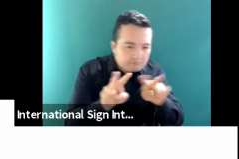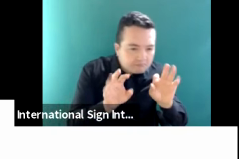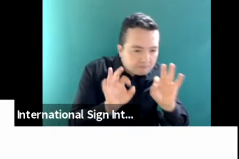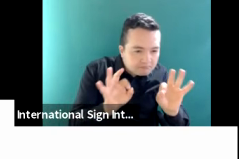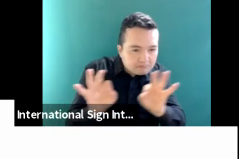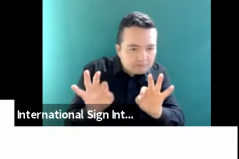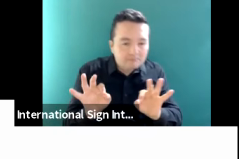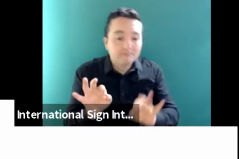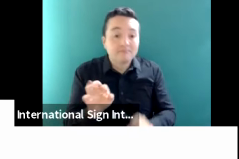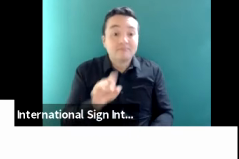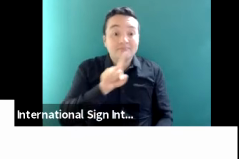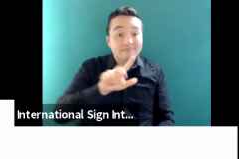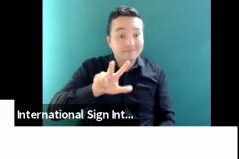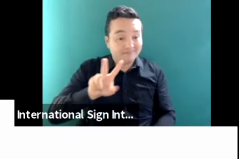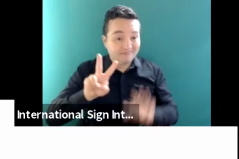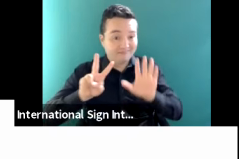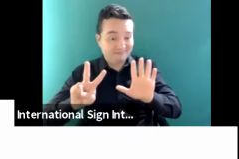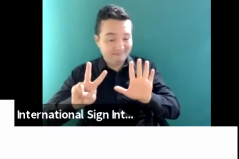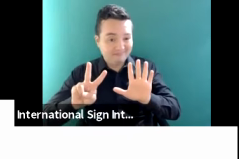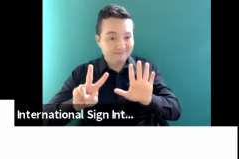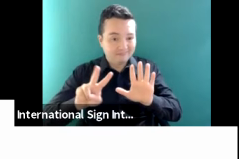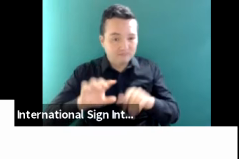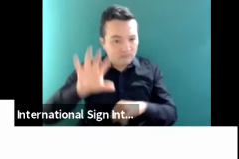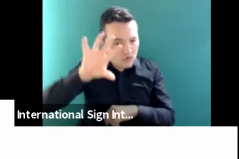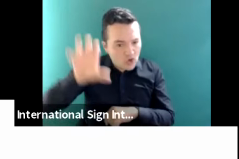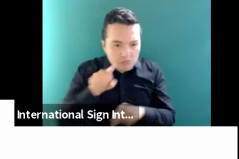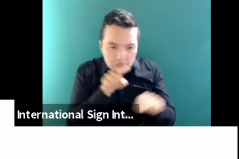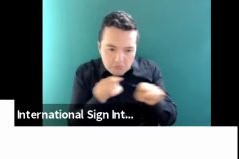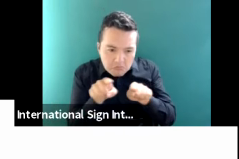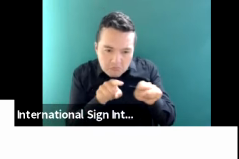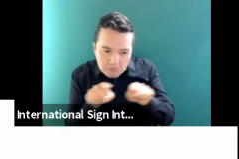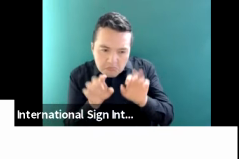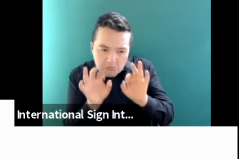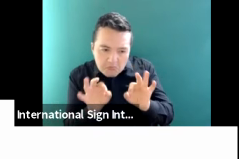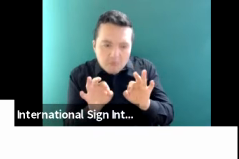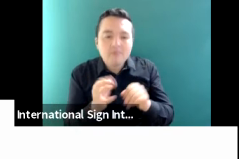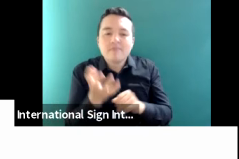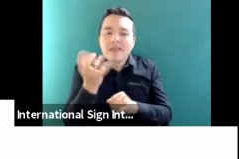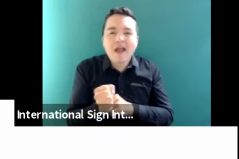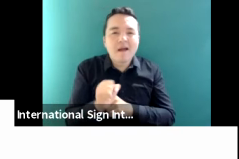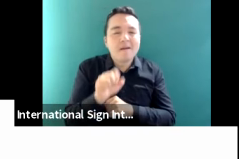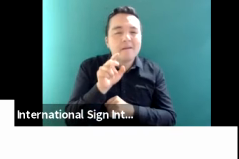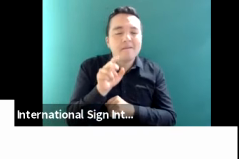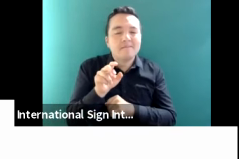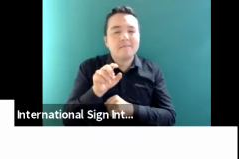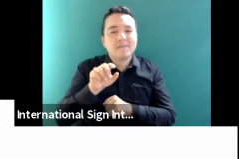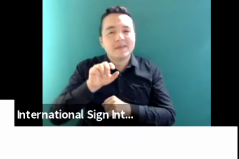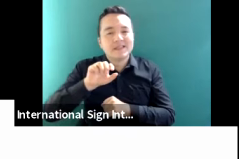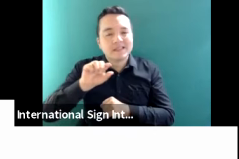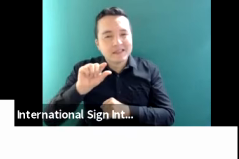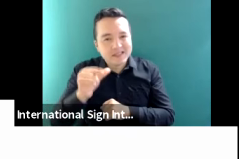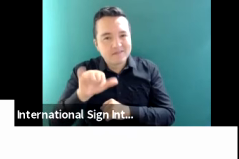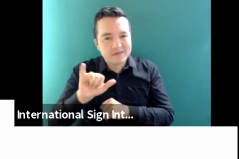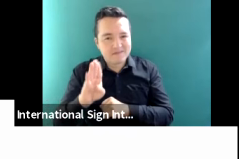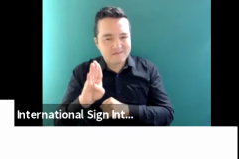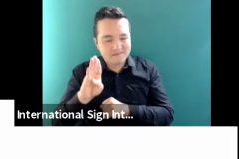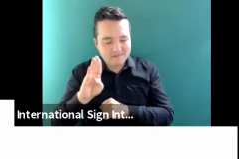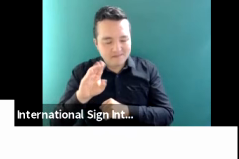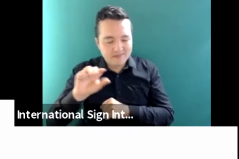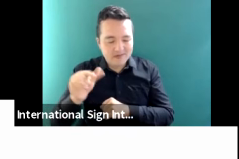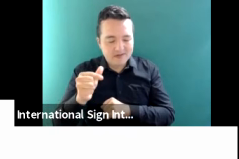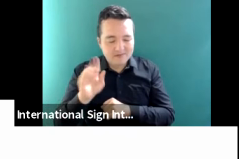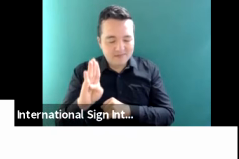That is a good sign actually.